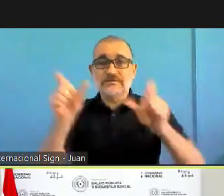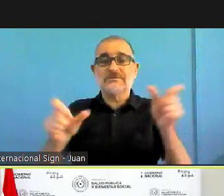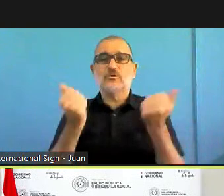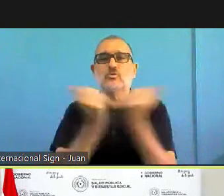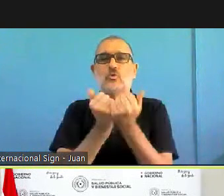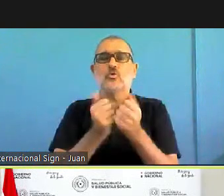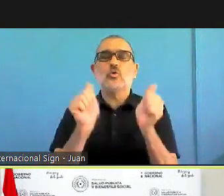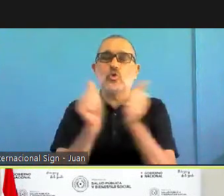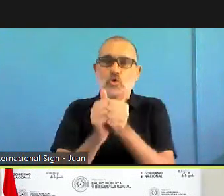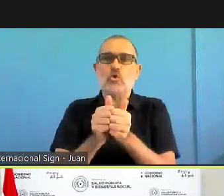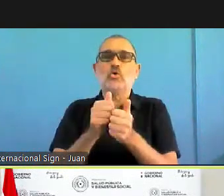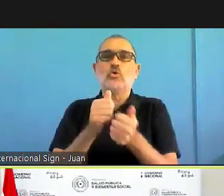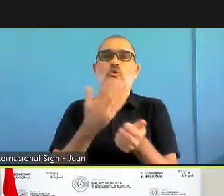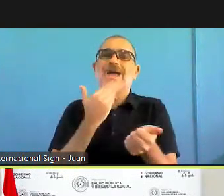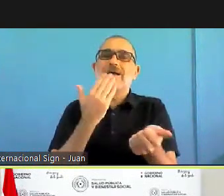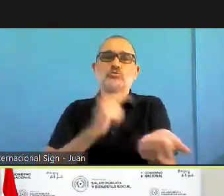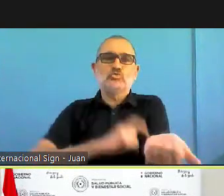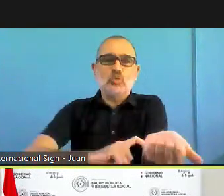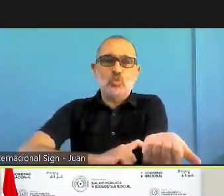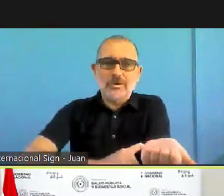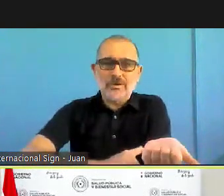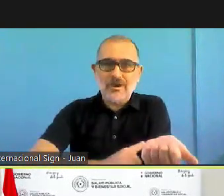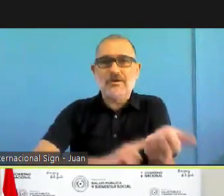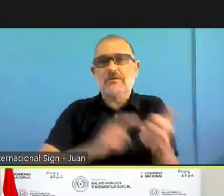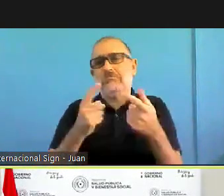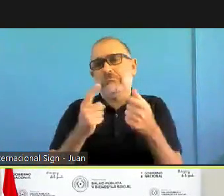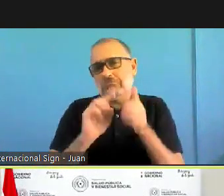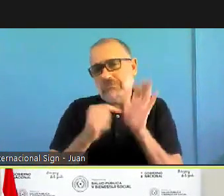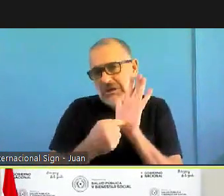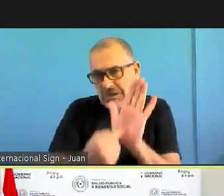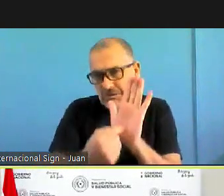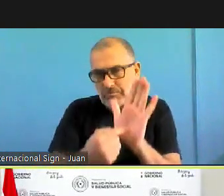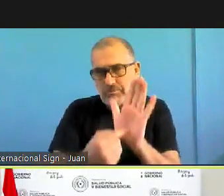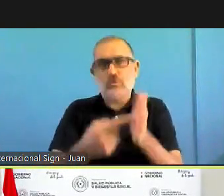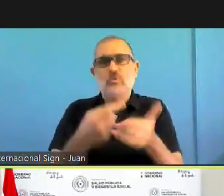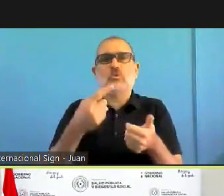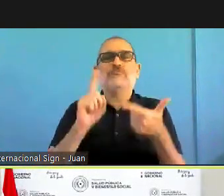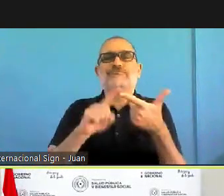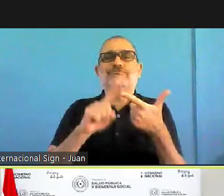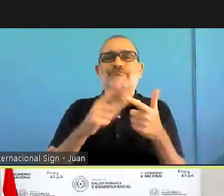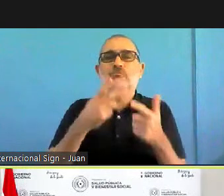these things with the hospital, the micronetworks, and the communities.